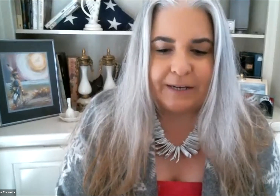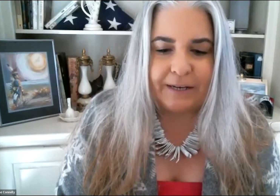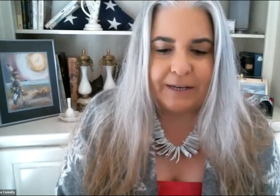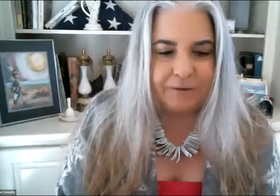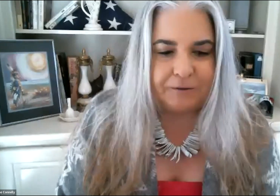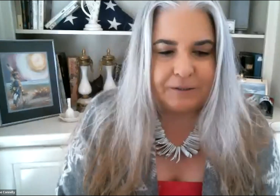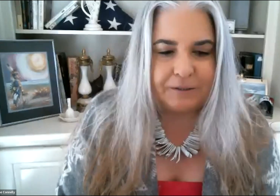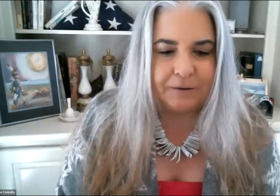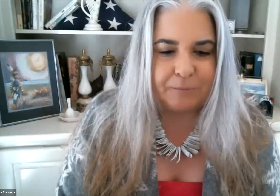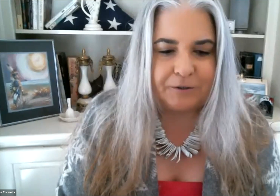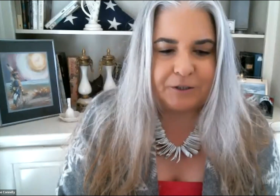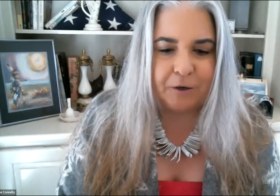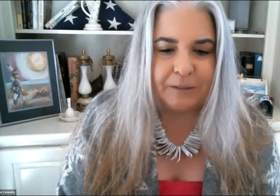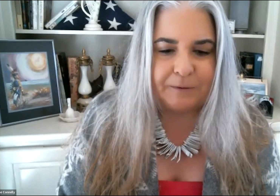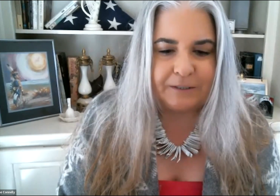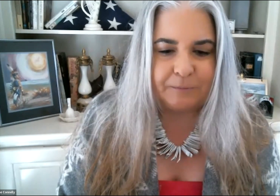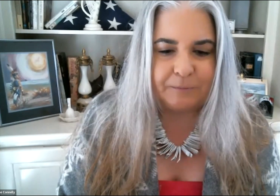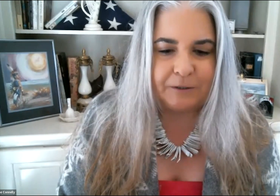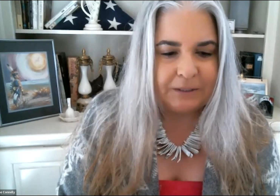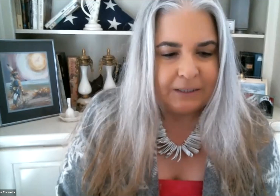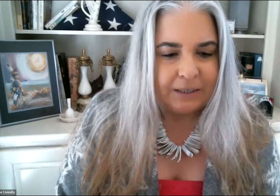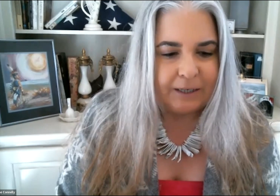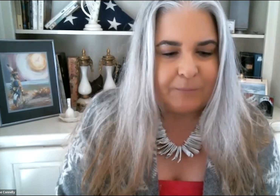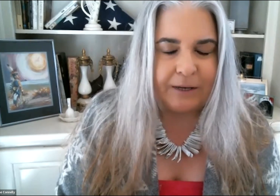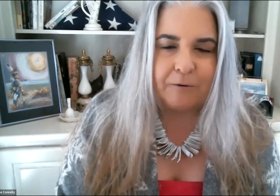We are presenting in Gallery view, so the interpreter should always be visible.